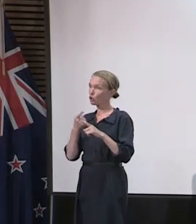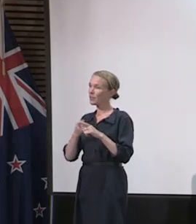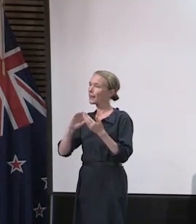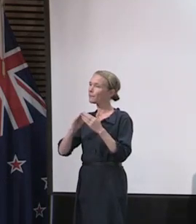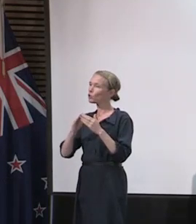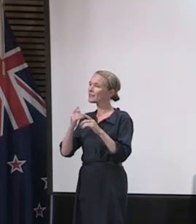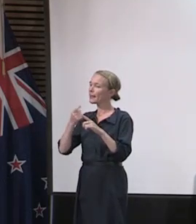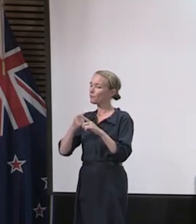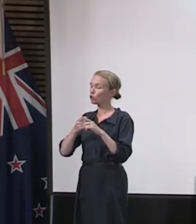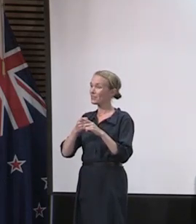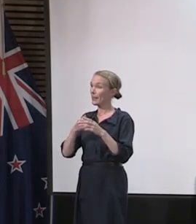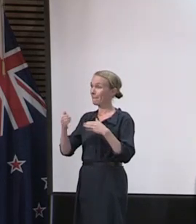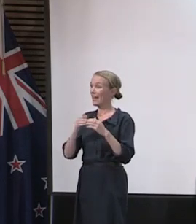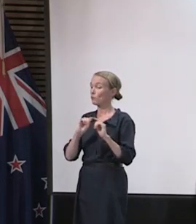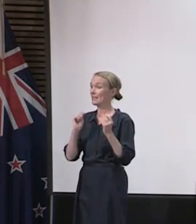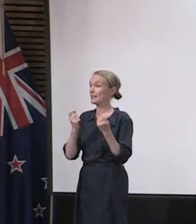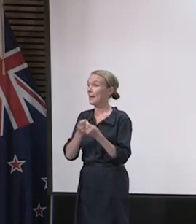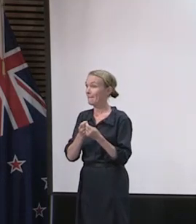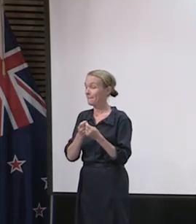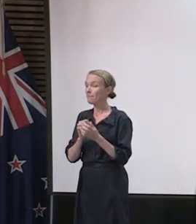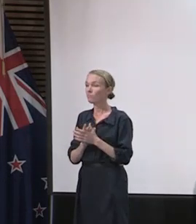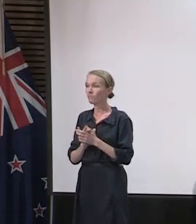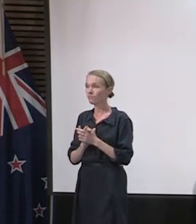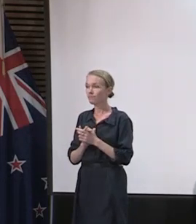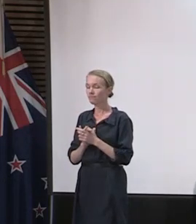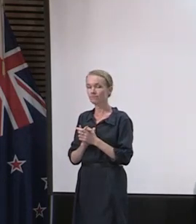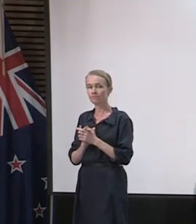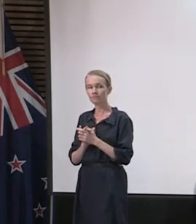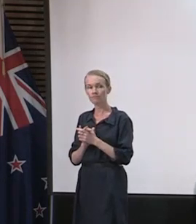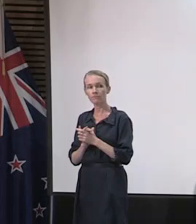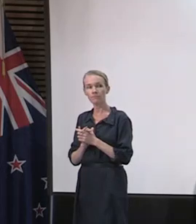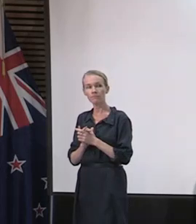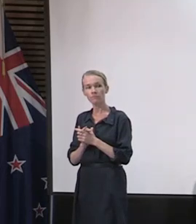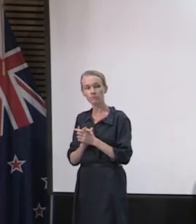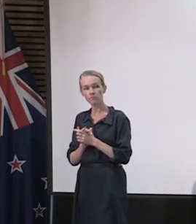on the ground were being seen by our emergency - community